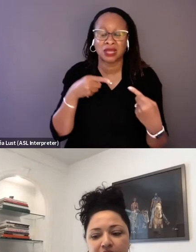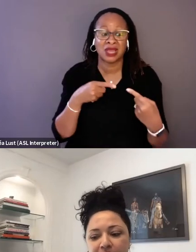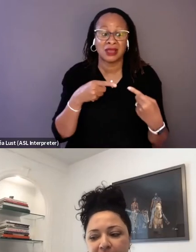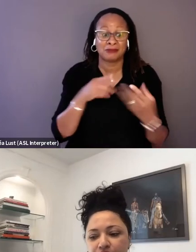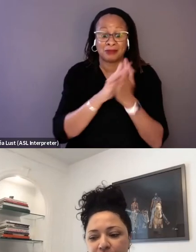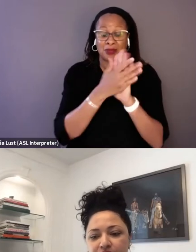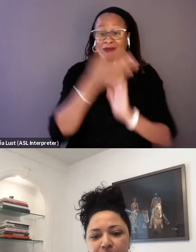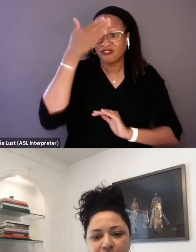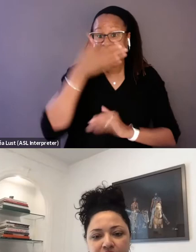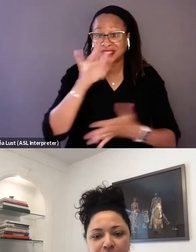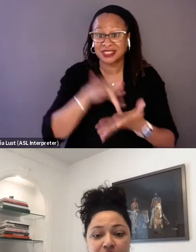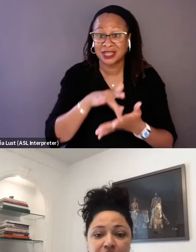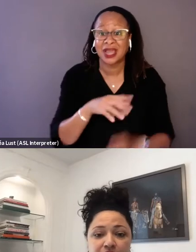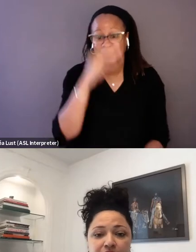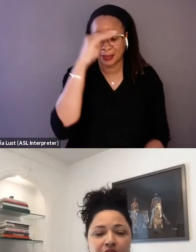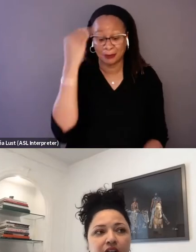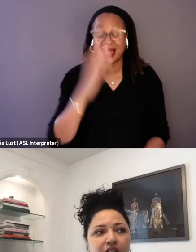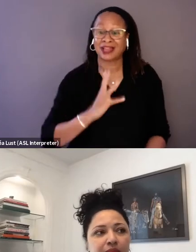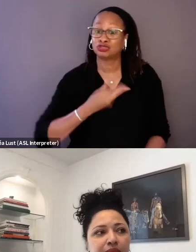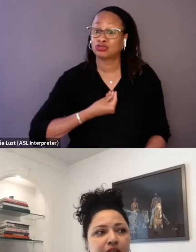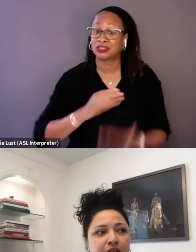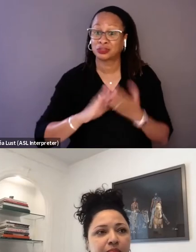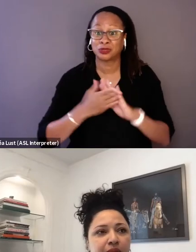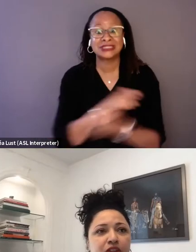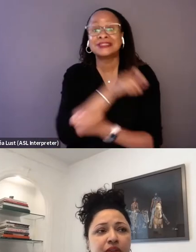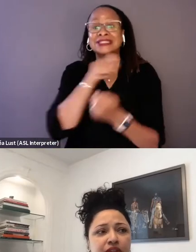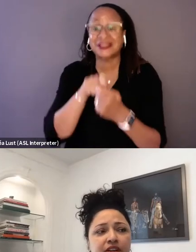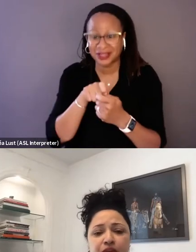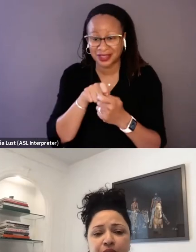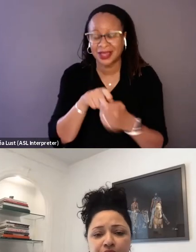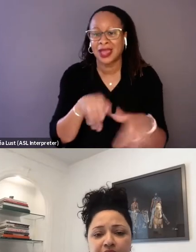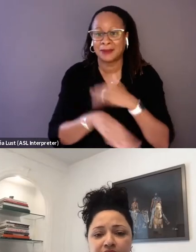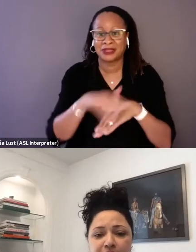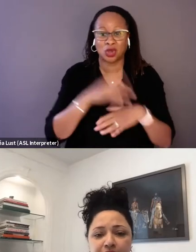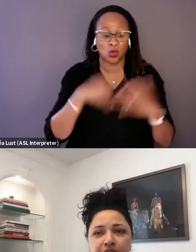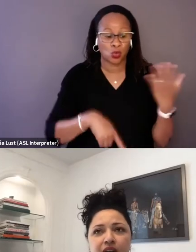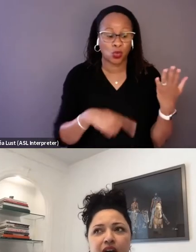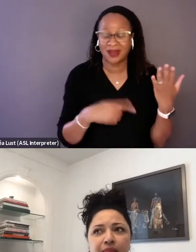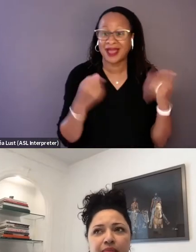and the black trans community in particular, based on what this country went through last summer